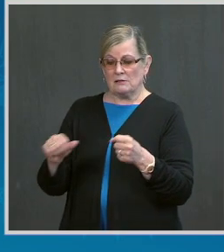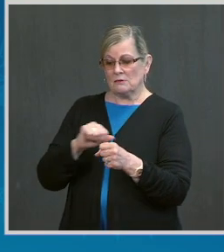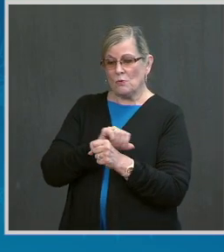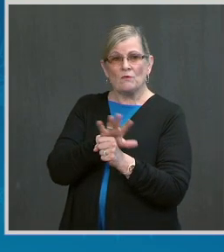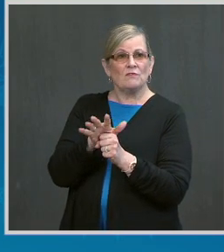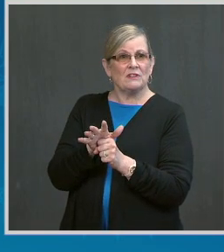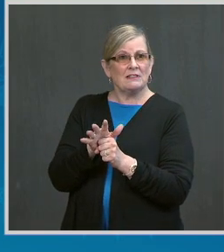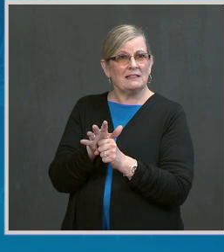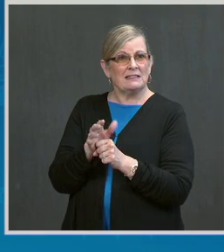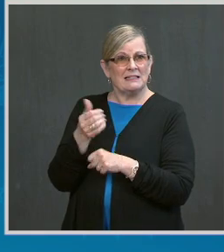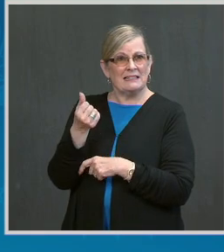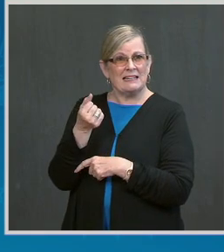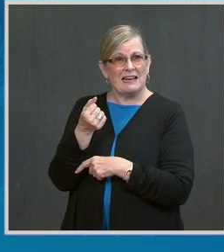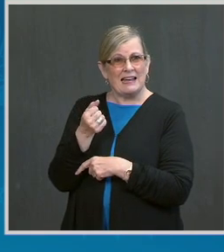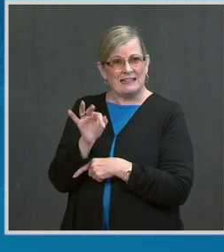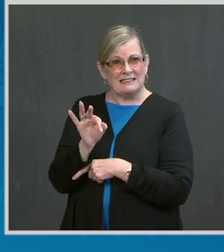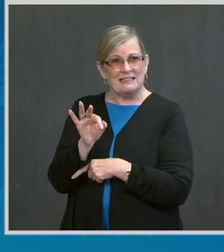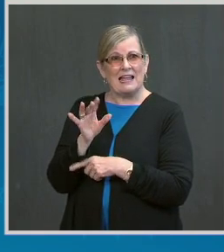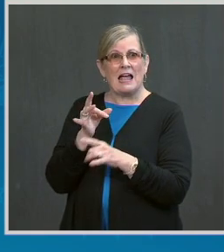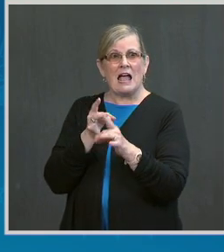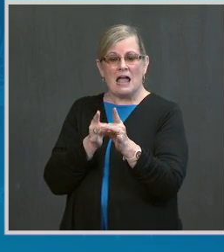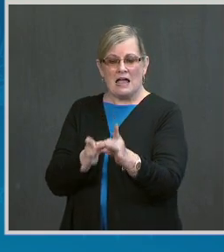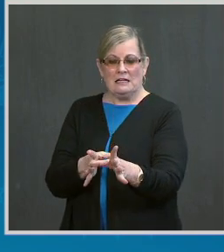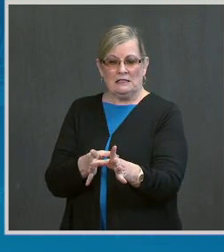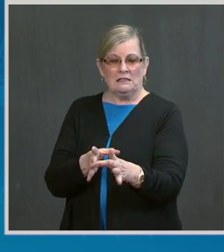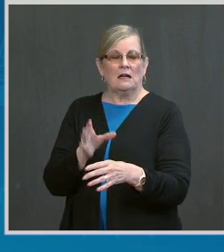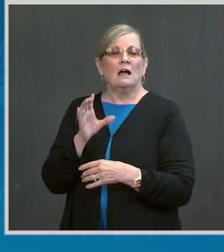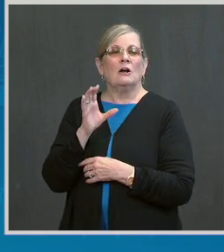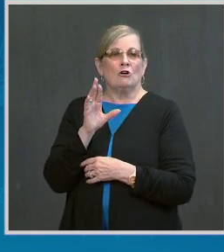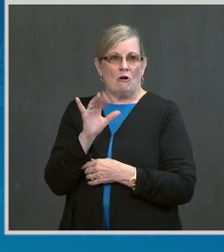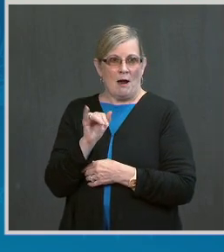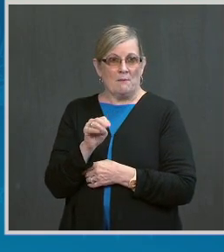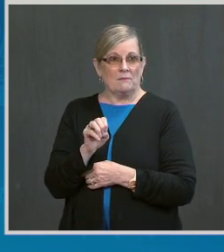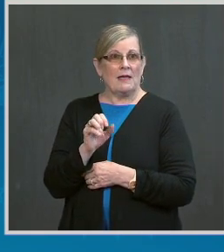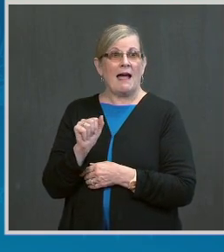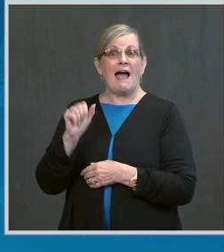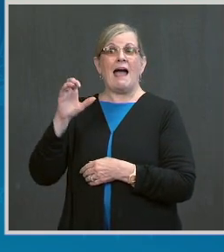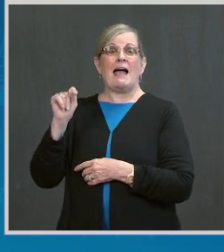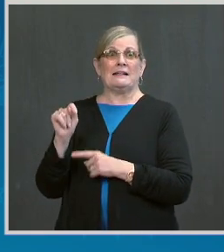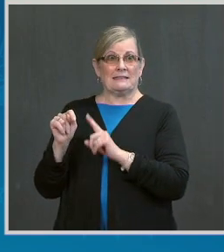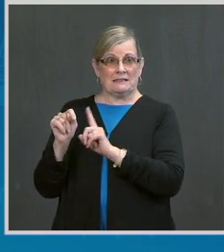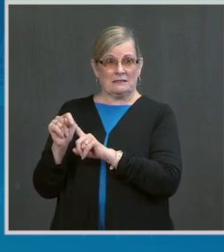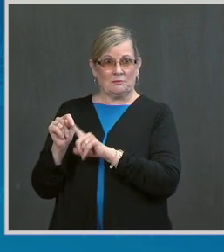And that is why the President will soon sign this historic bill into law.